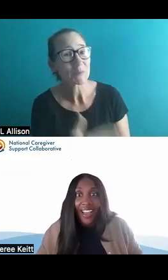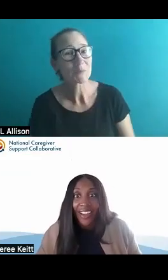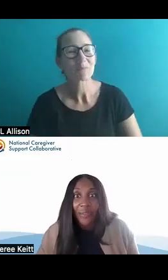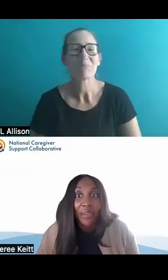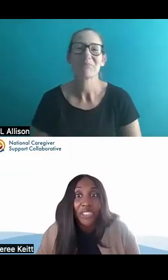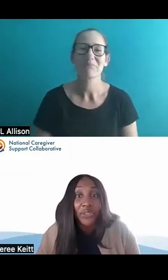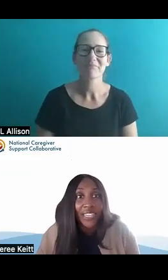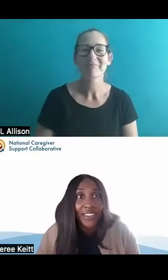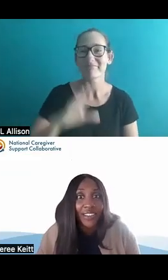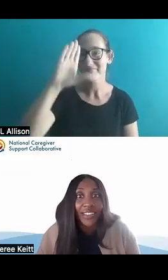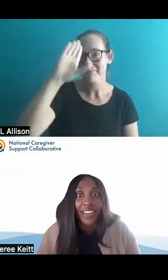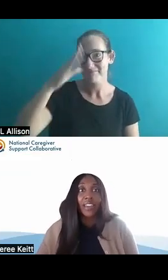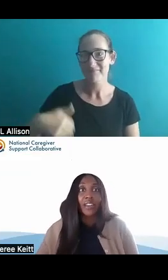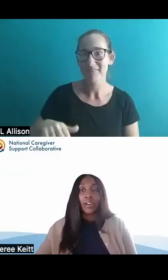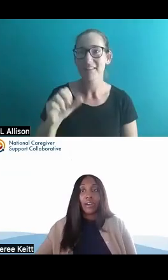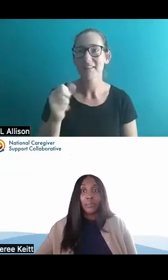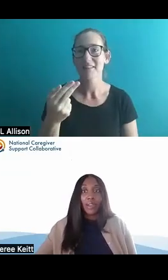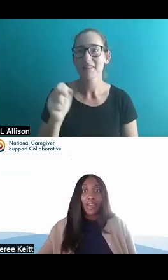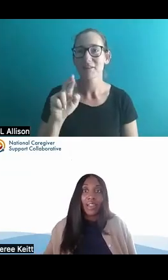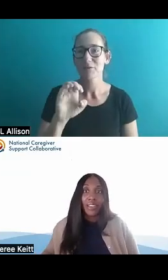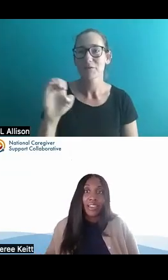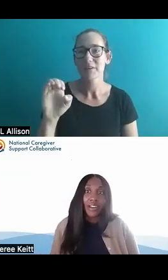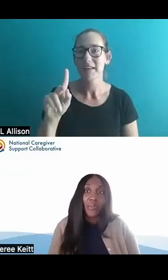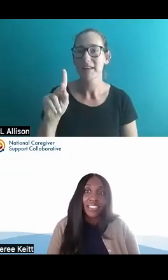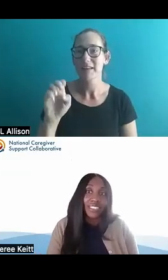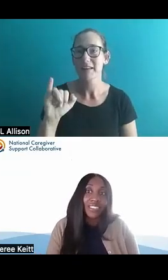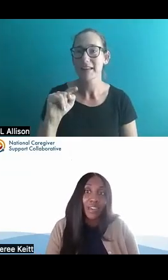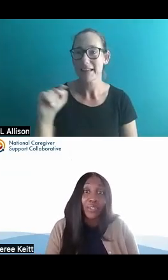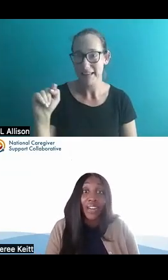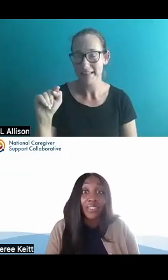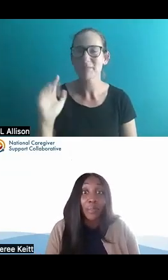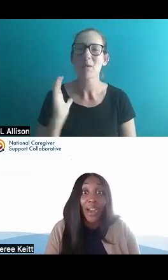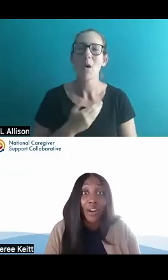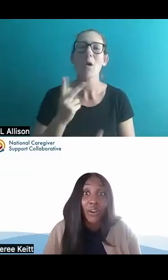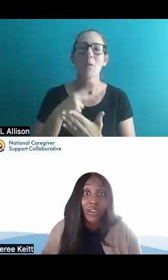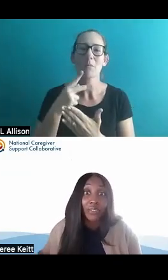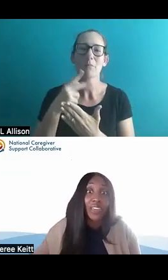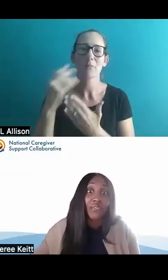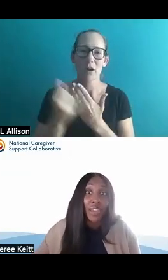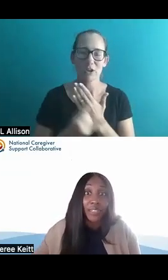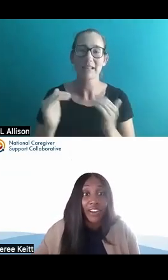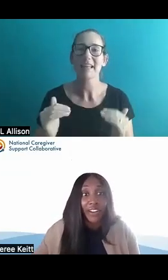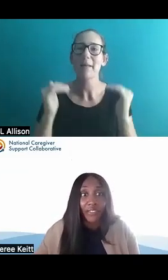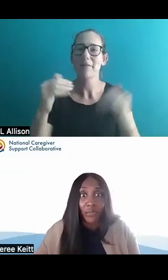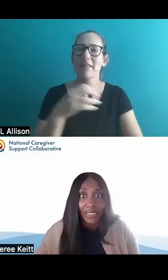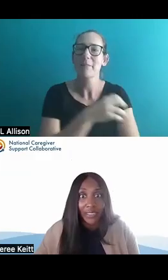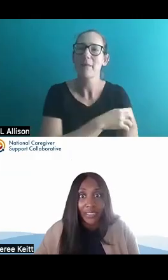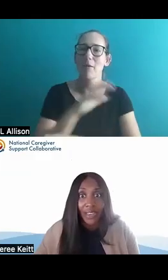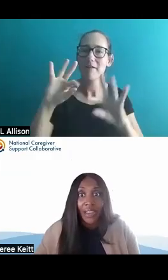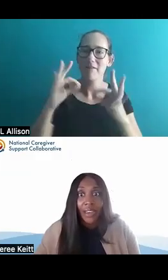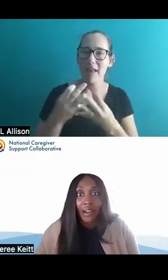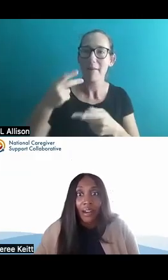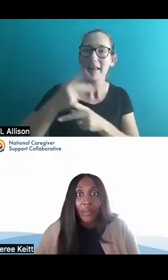Hi, my name is Sheree Keitt and again our project is Amplifying the Power of Family Caregiver Voices.